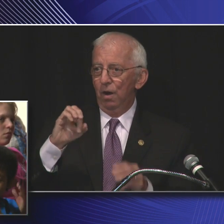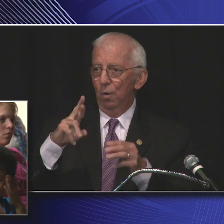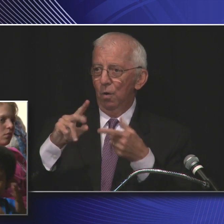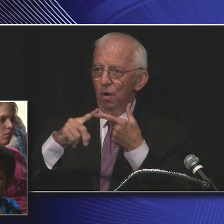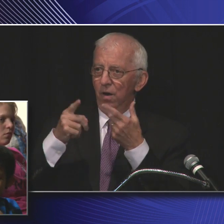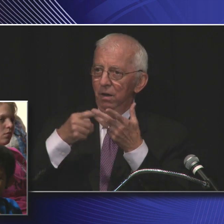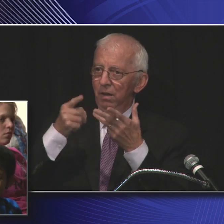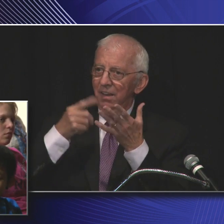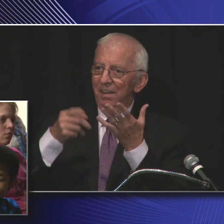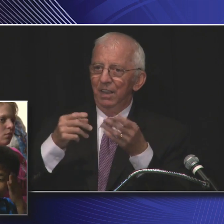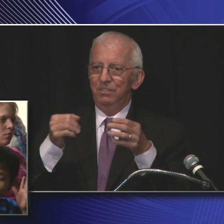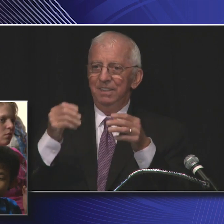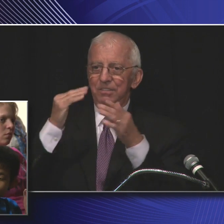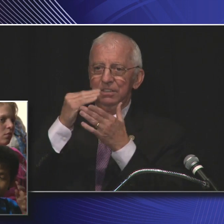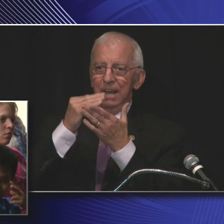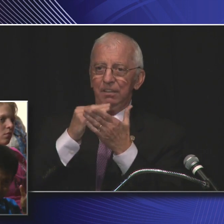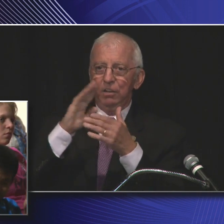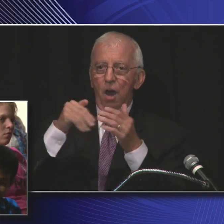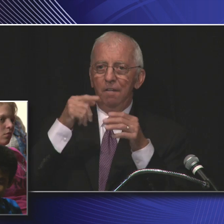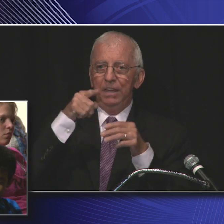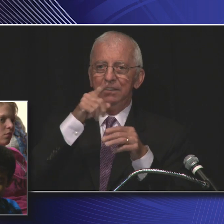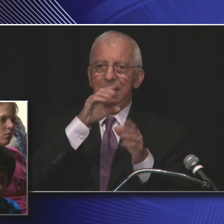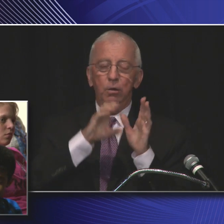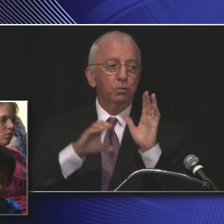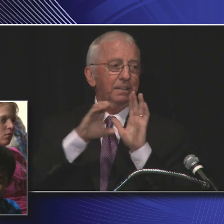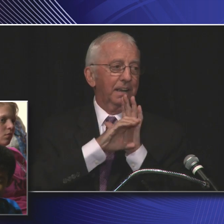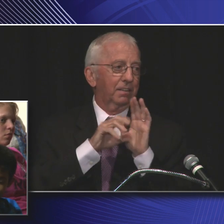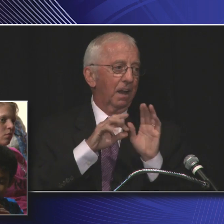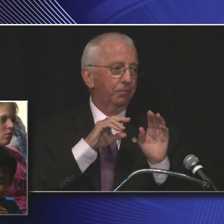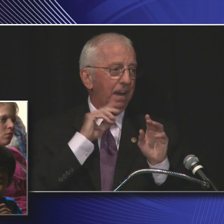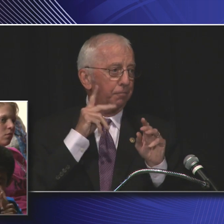or they just list of all of these characteristics of deaf